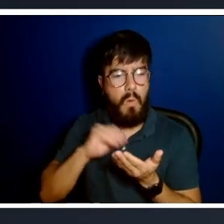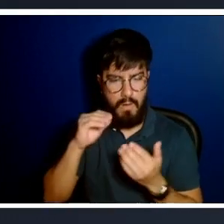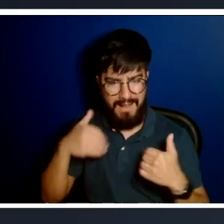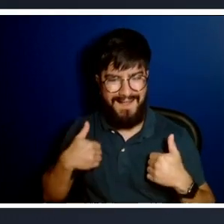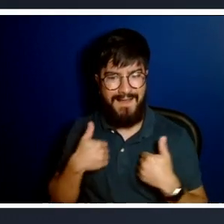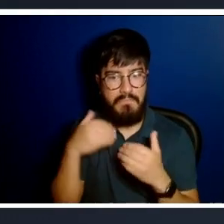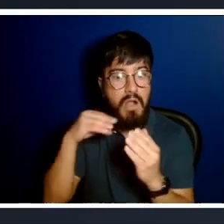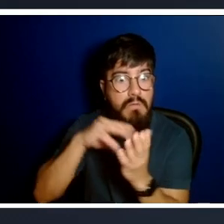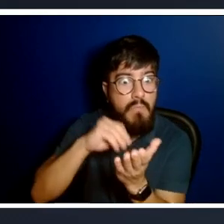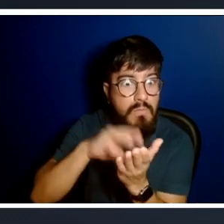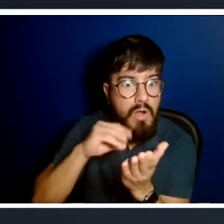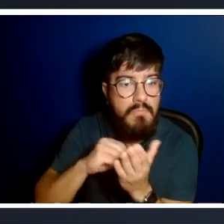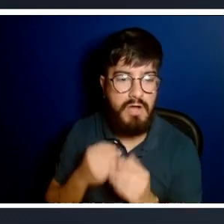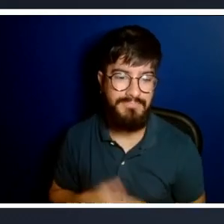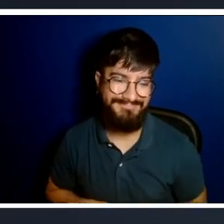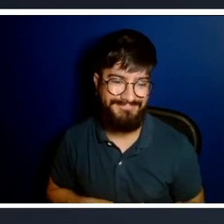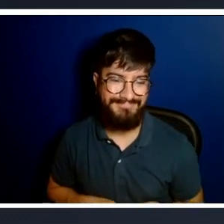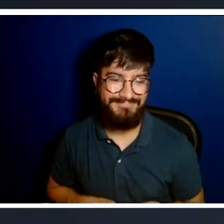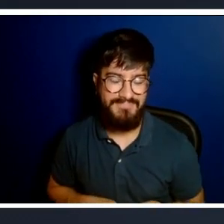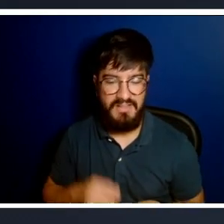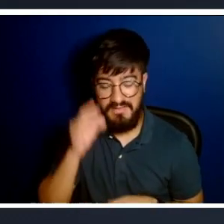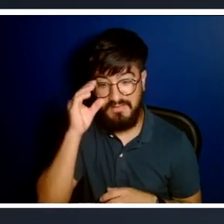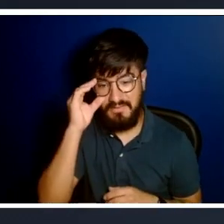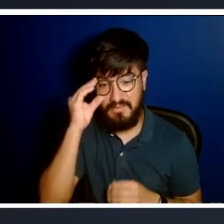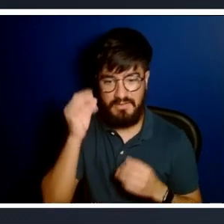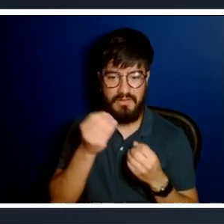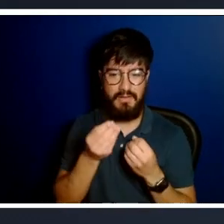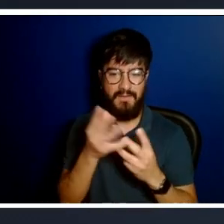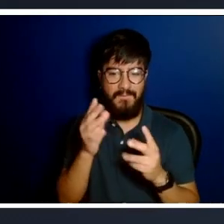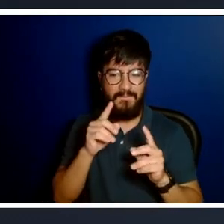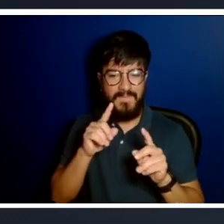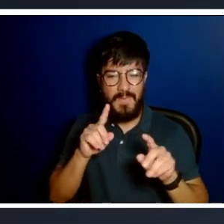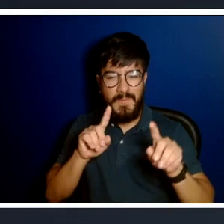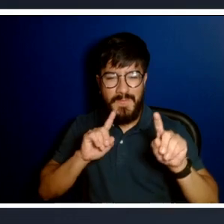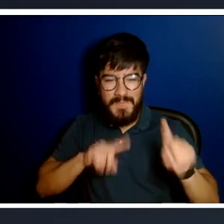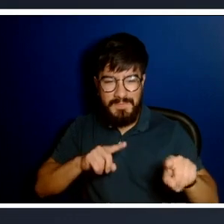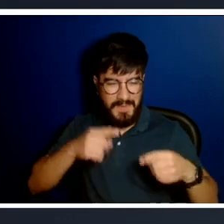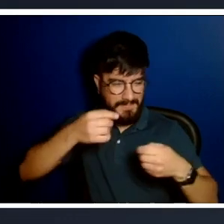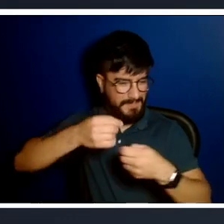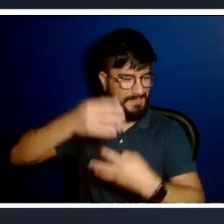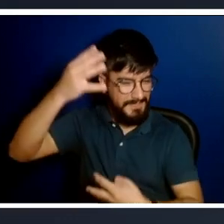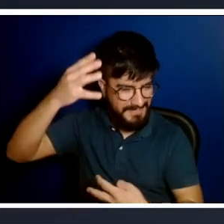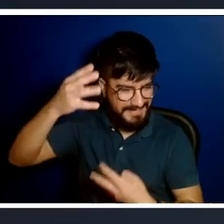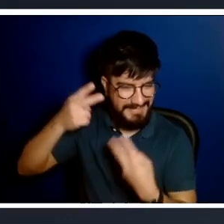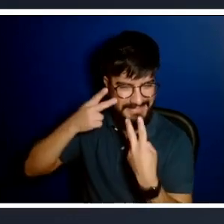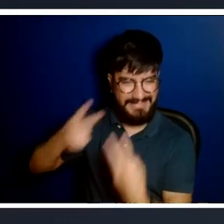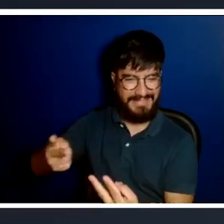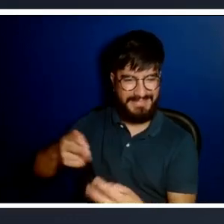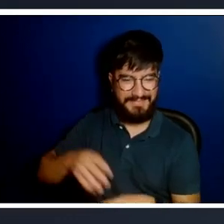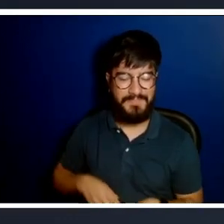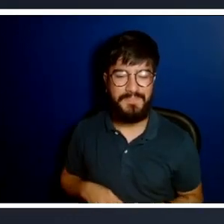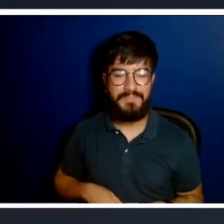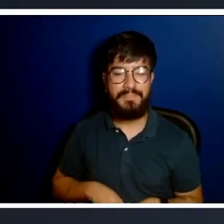love seeing these come in. I'm going to do a little bit of all of these for sure. And for